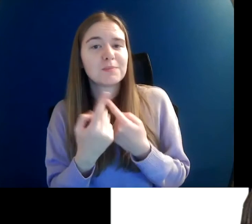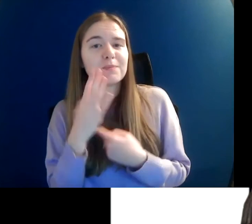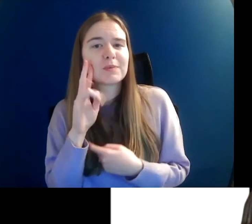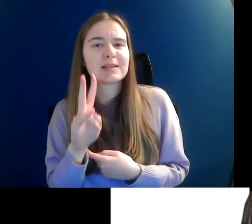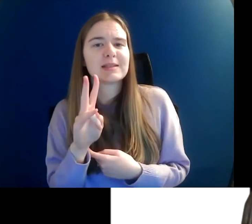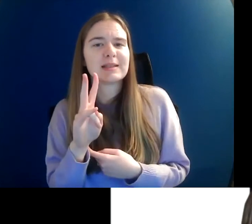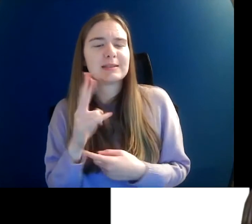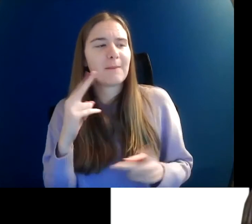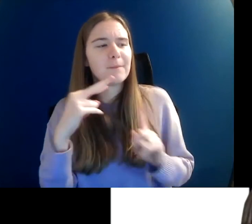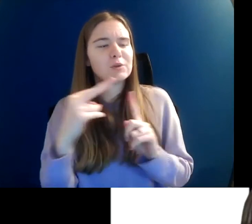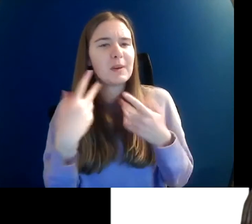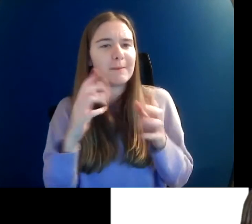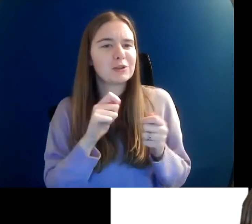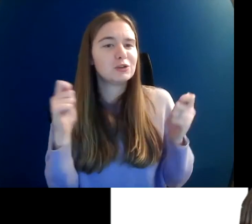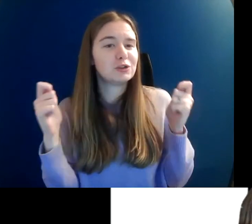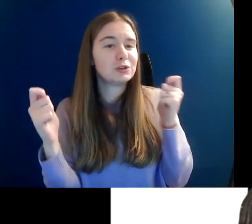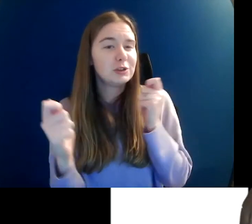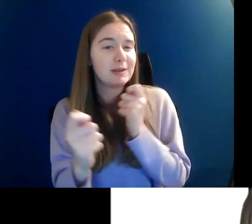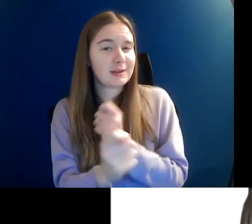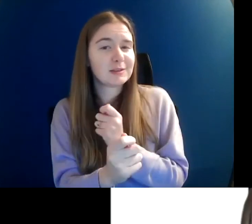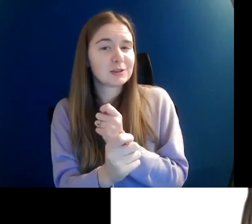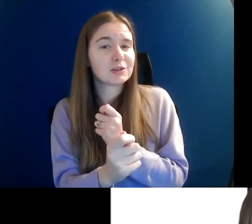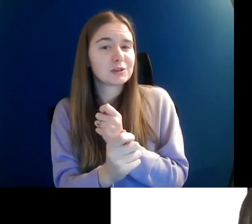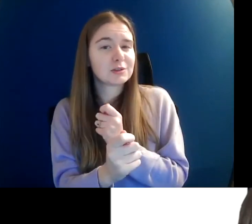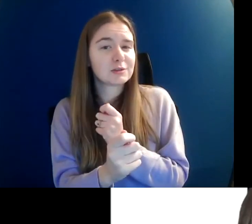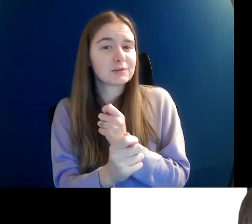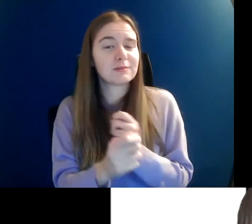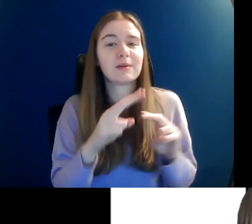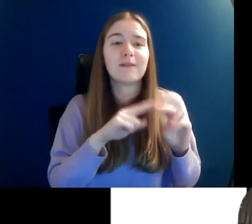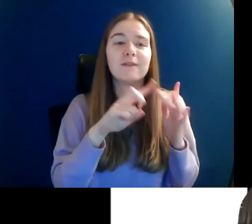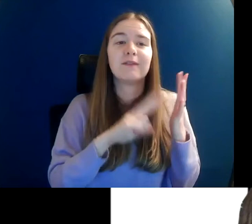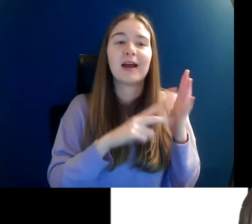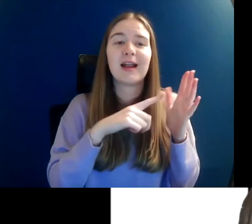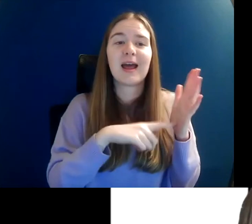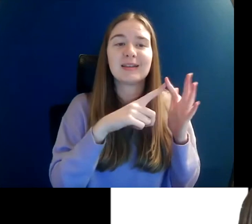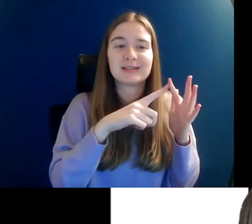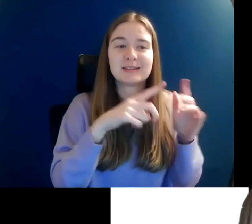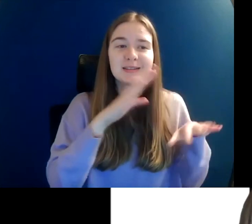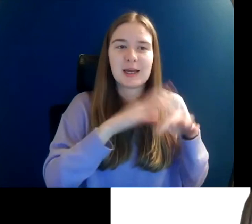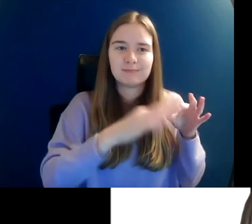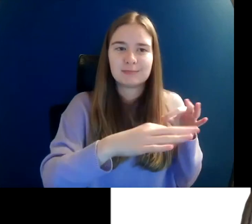of perspective from a finite timescale, which we have in order to create change,